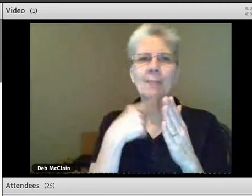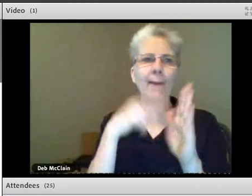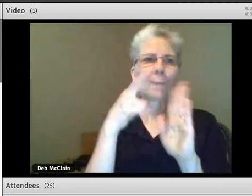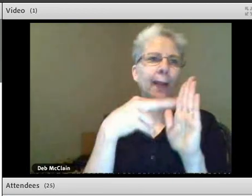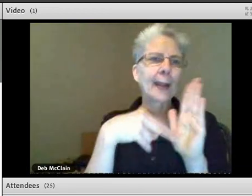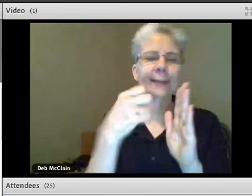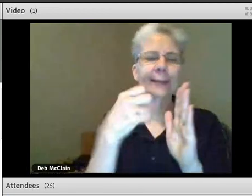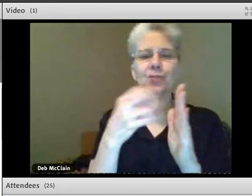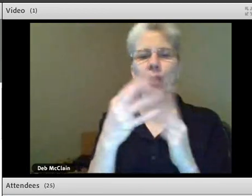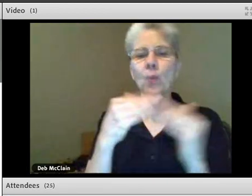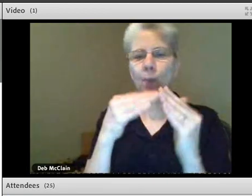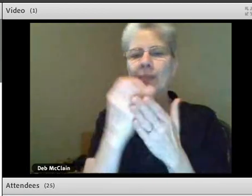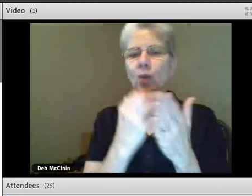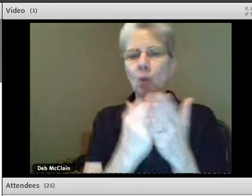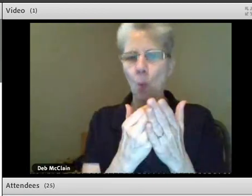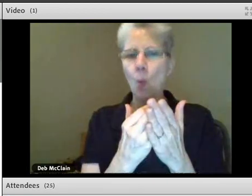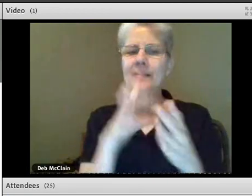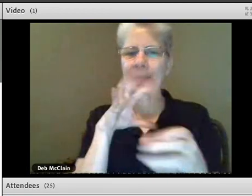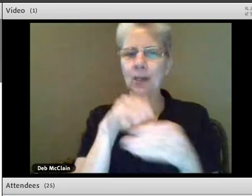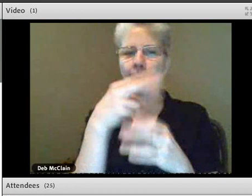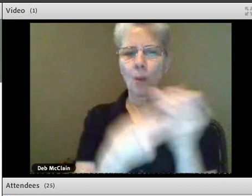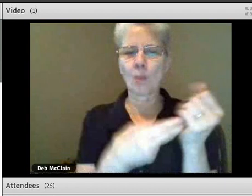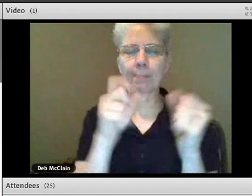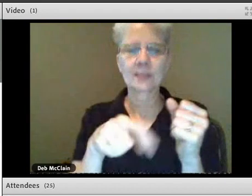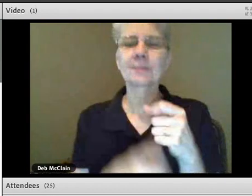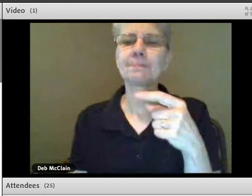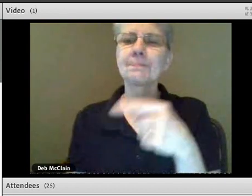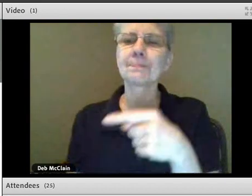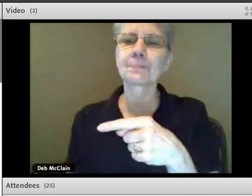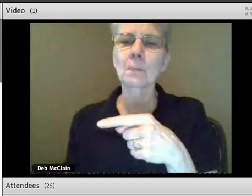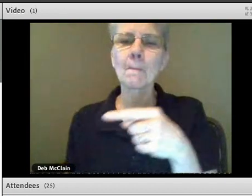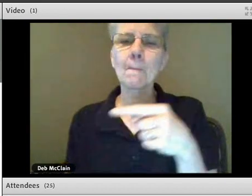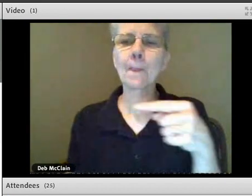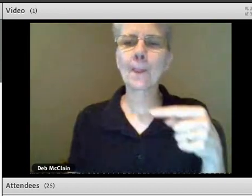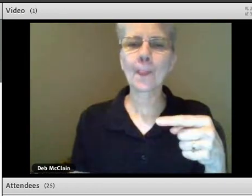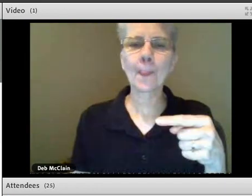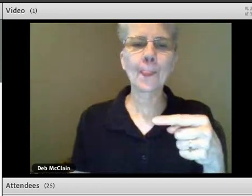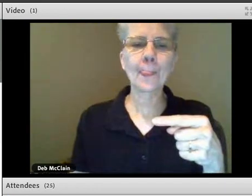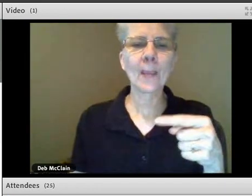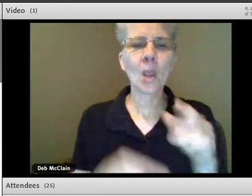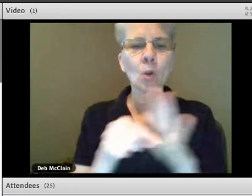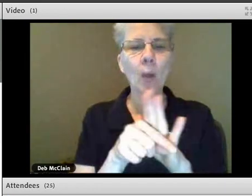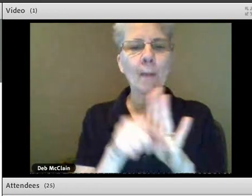so when you build a course, you've got to include both. With grading, make sure you build your assessments.